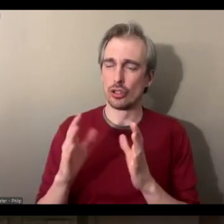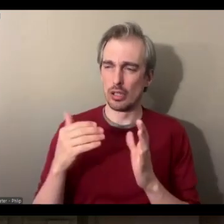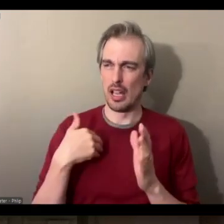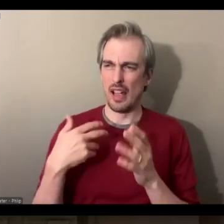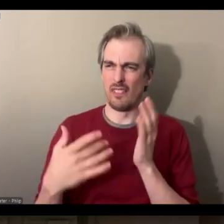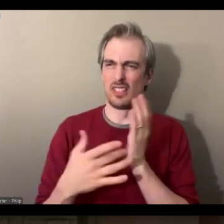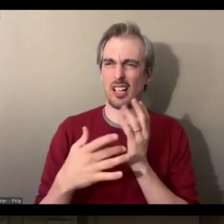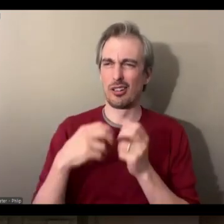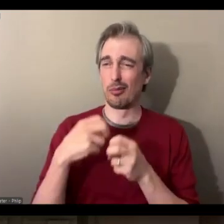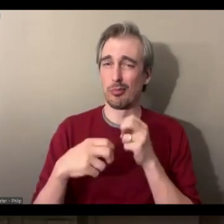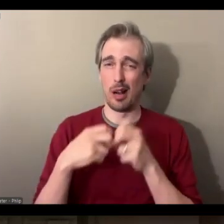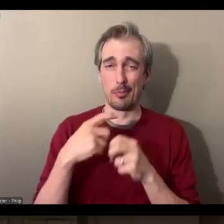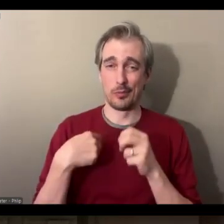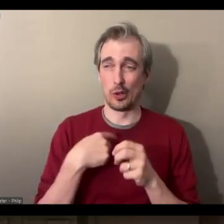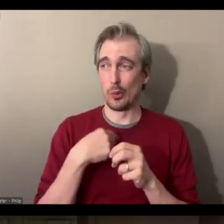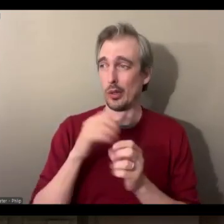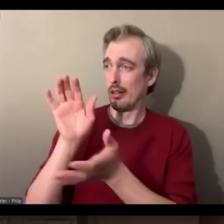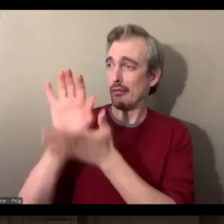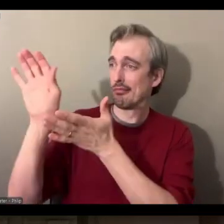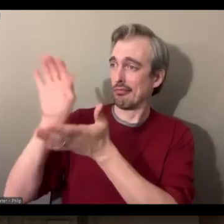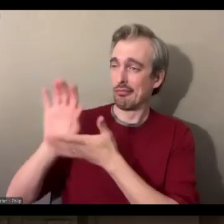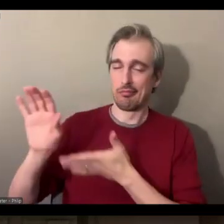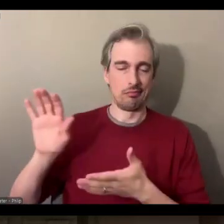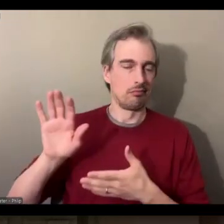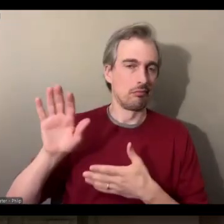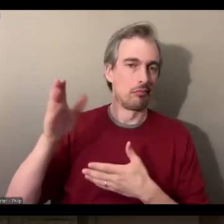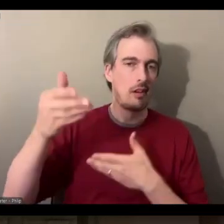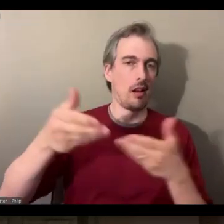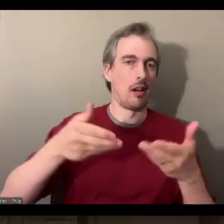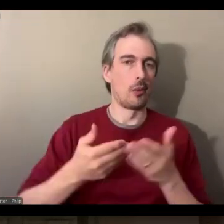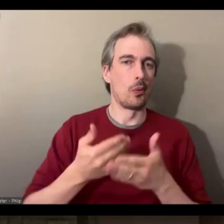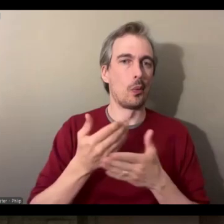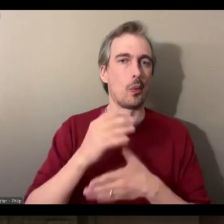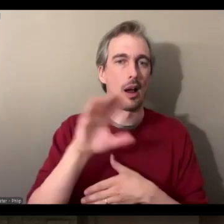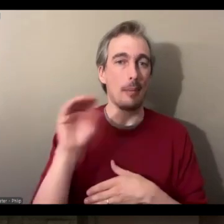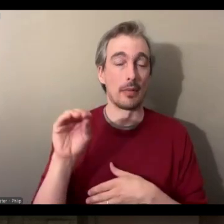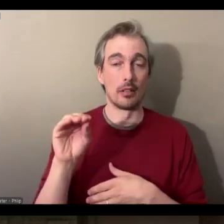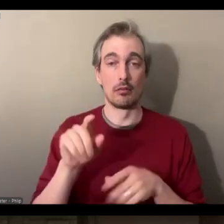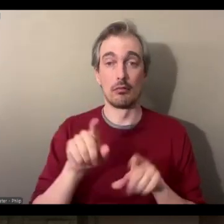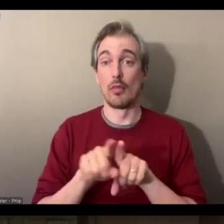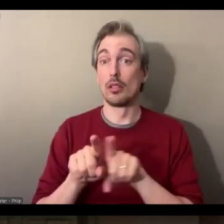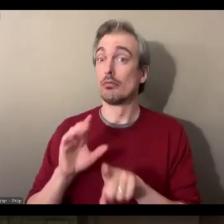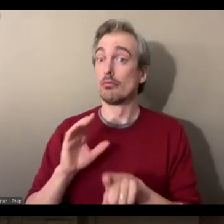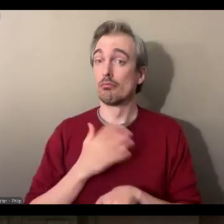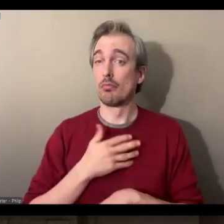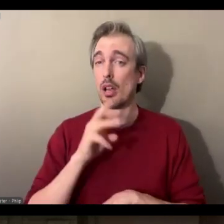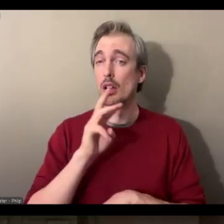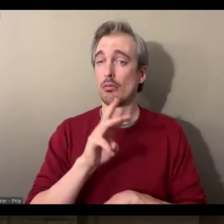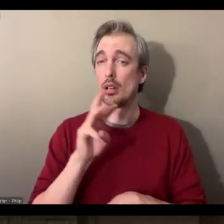And lastly, the website continues growing. And our ability page is really the one source of truth,